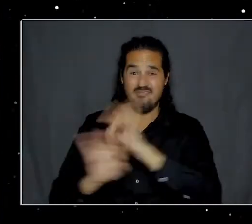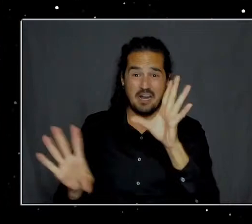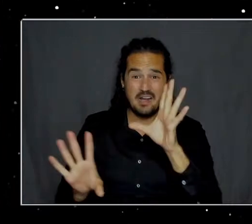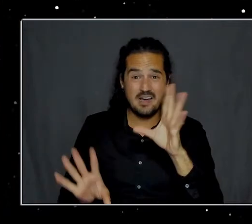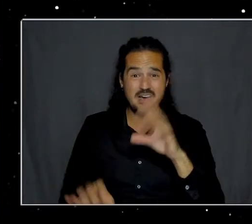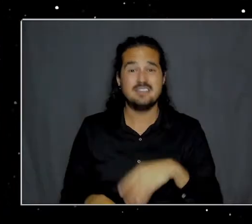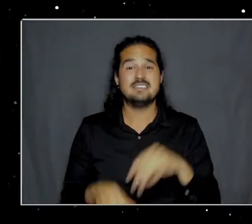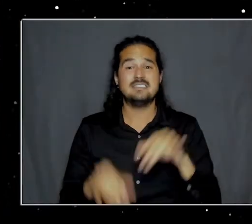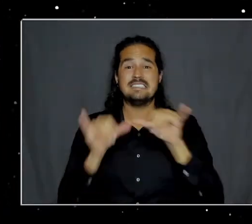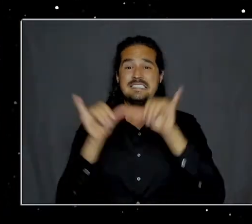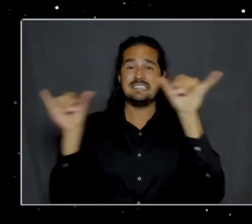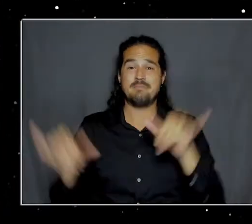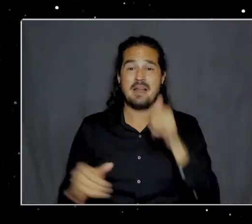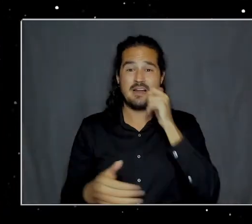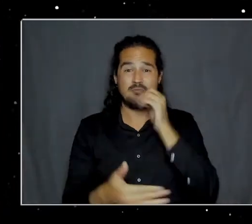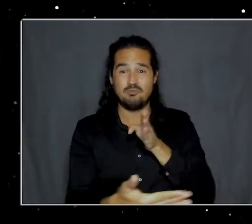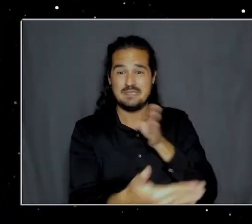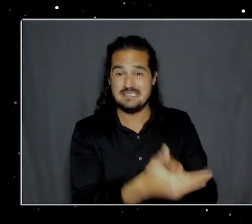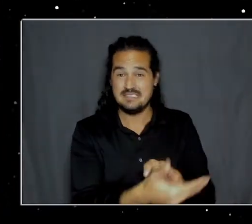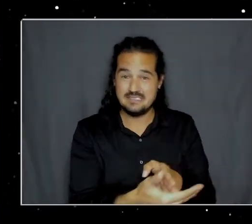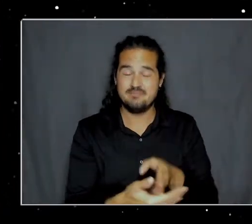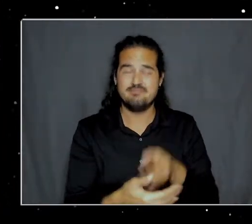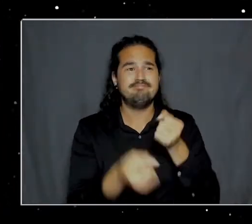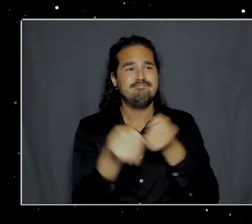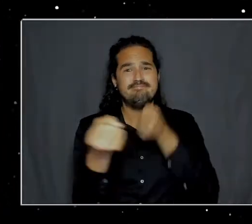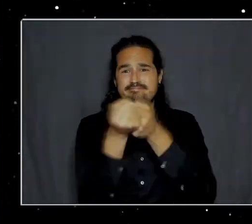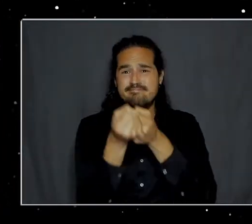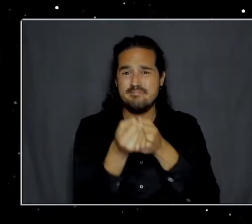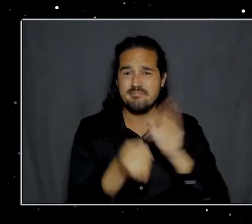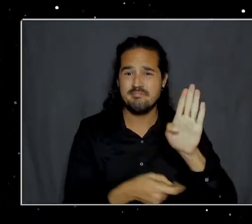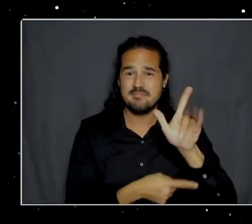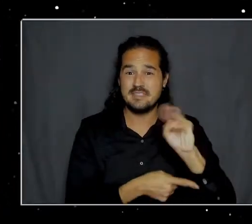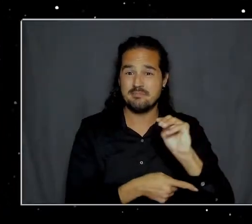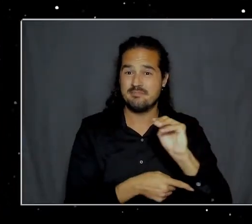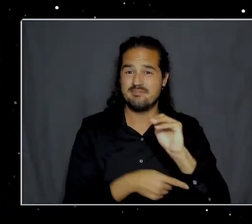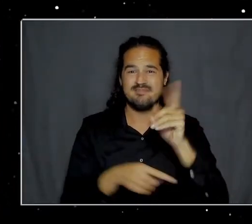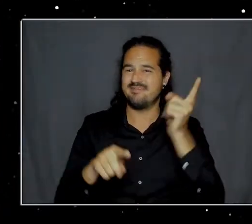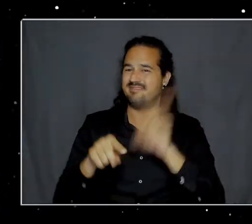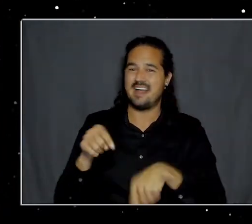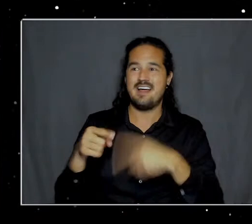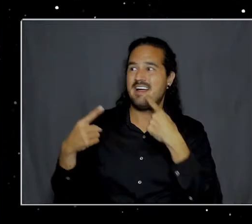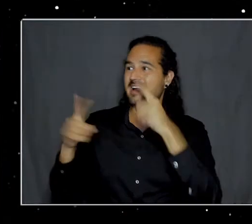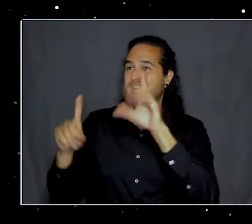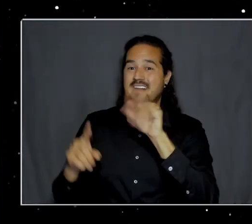VIOLENCE AND SYSTEMIC RACISM AND PROTESTING IN FAVOR OF BLACK LIVES.